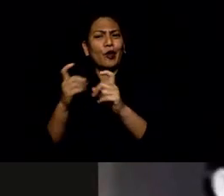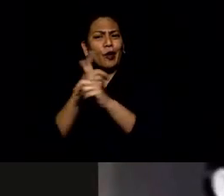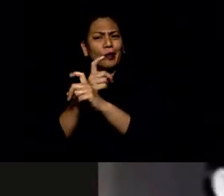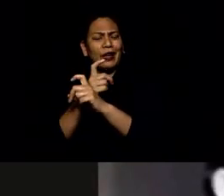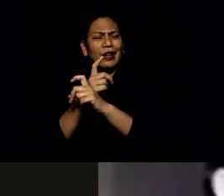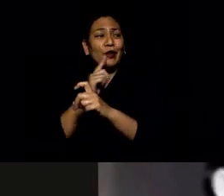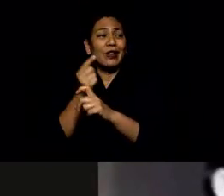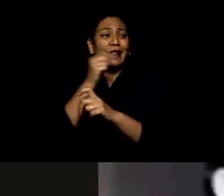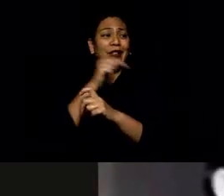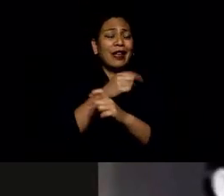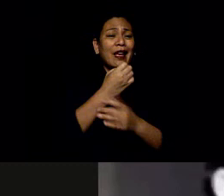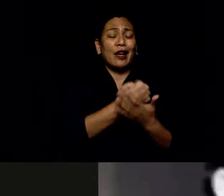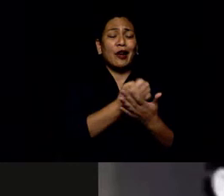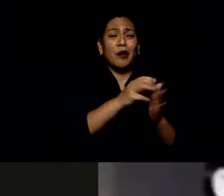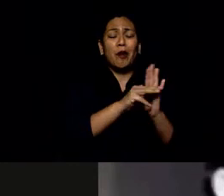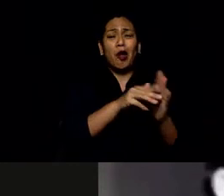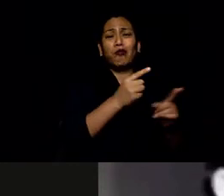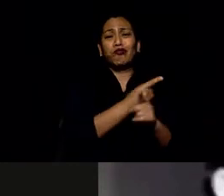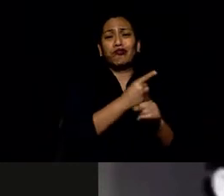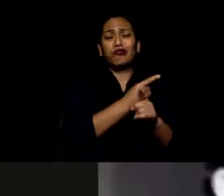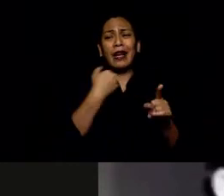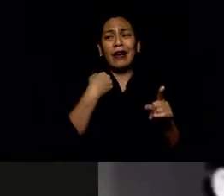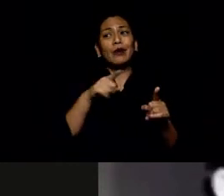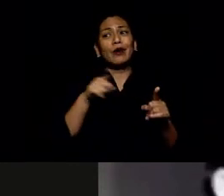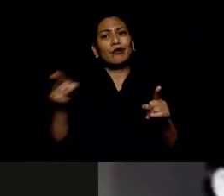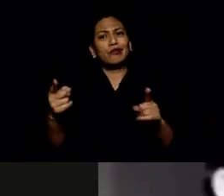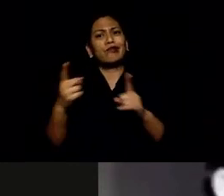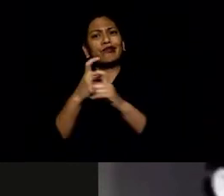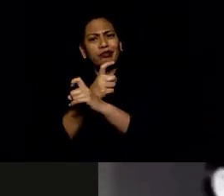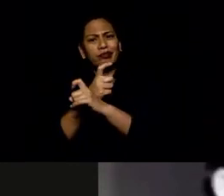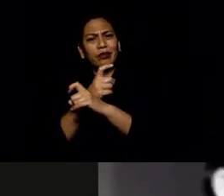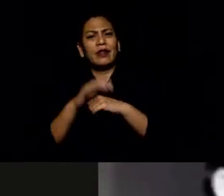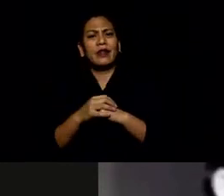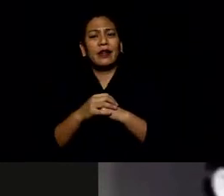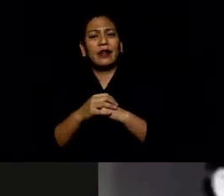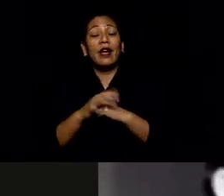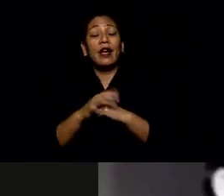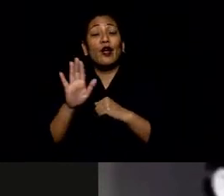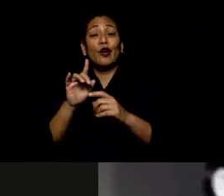They reported their findings in, uh, on March 2nd, 1972.